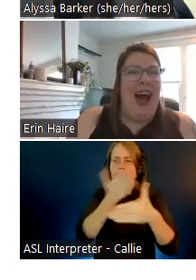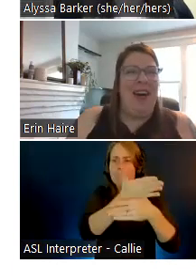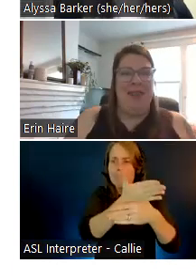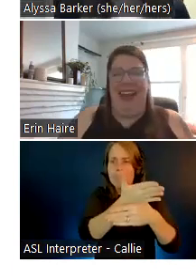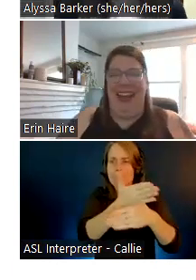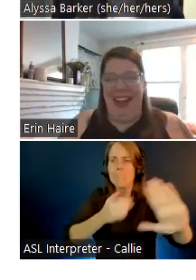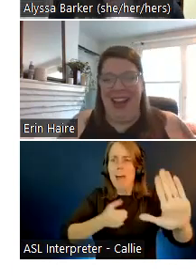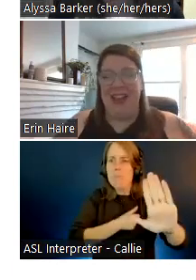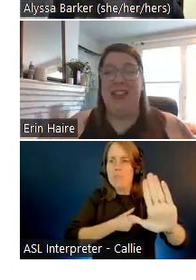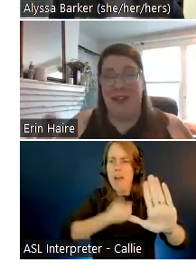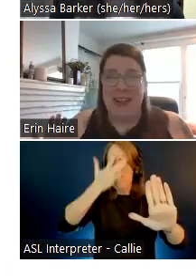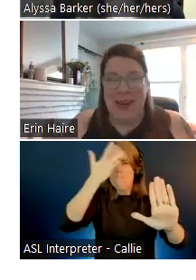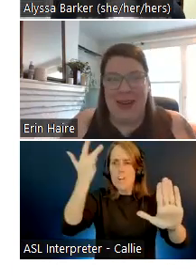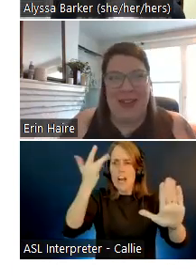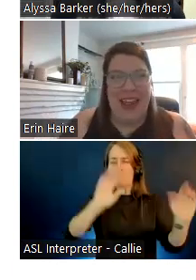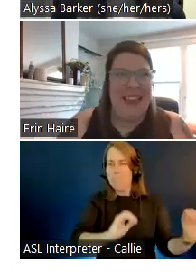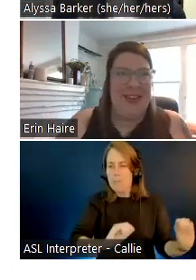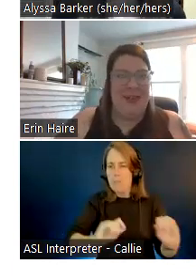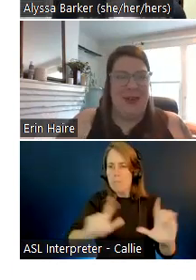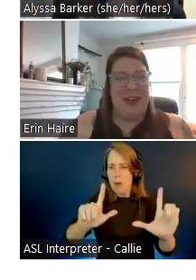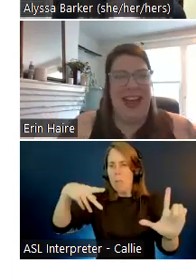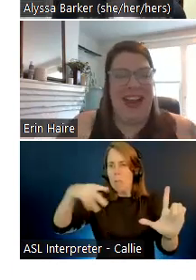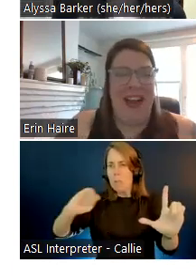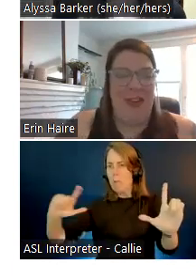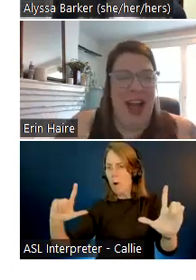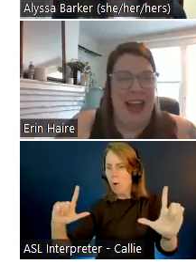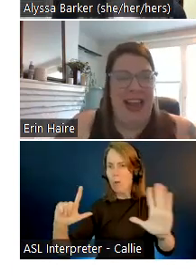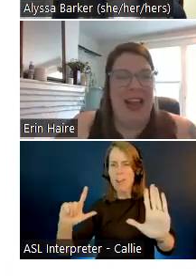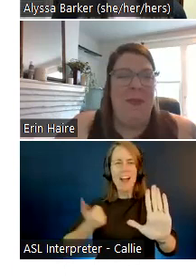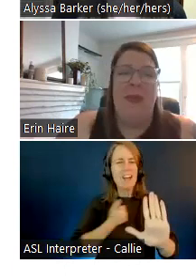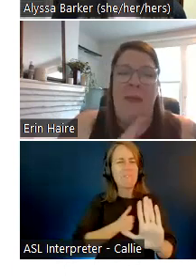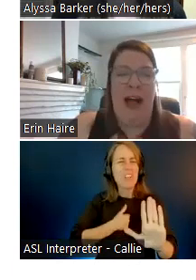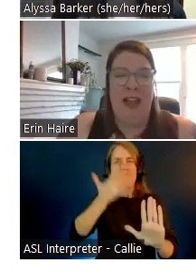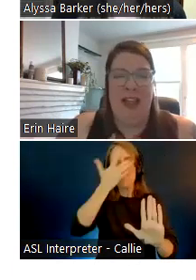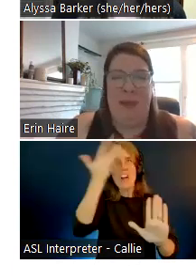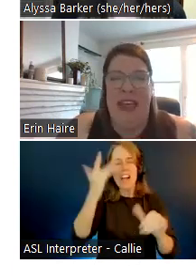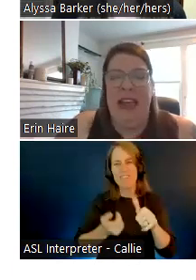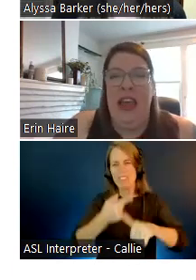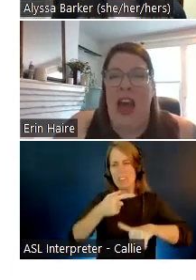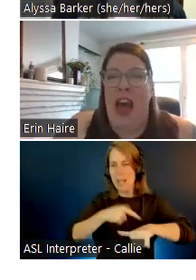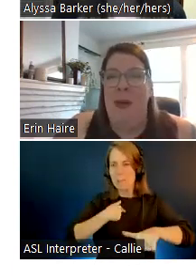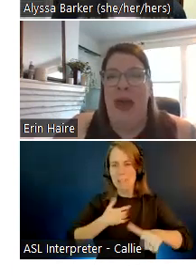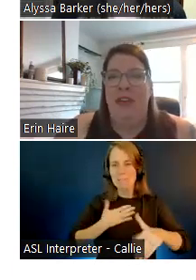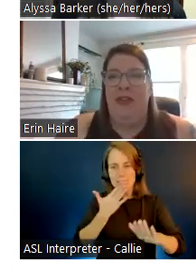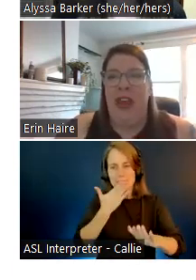um this is the first time we've done this so of course i i forgot it my apologies pete um and phil